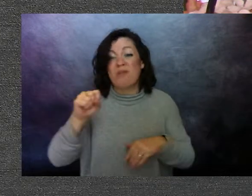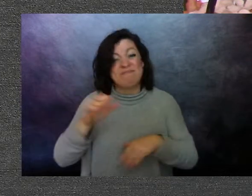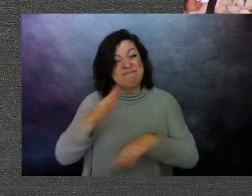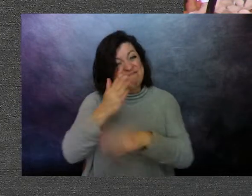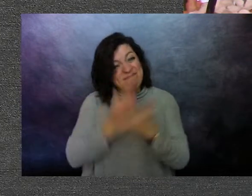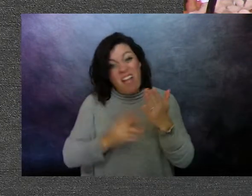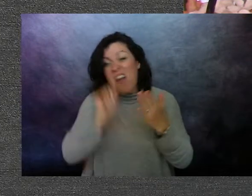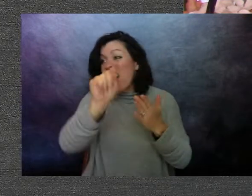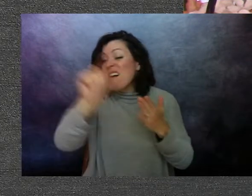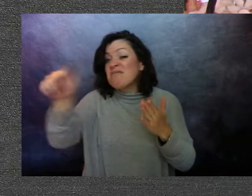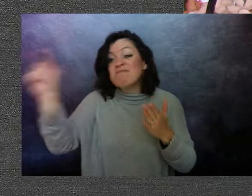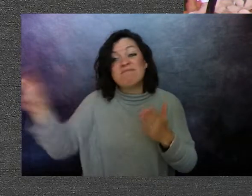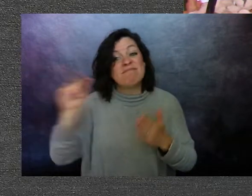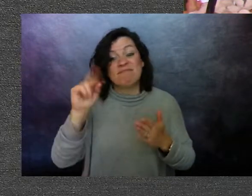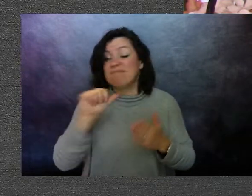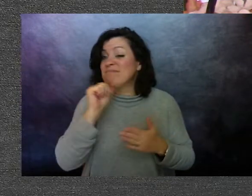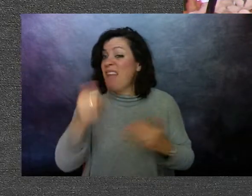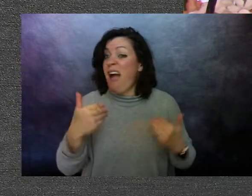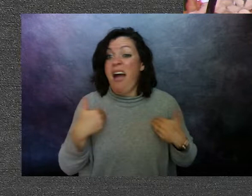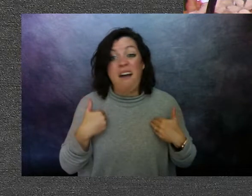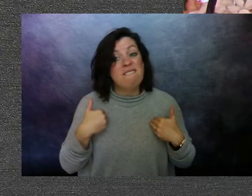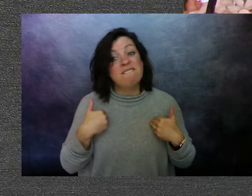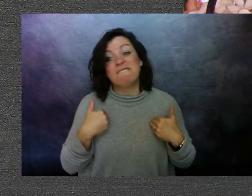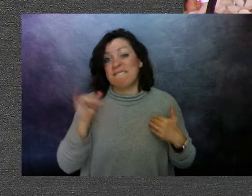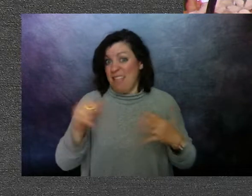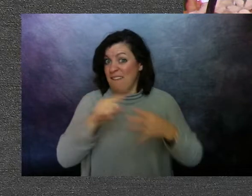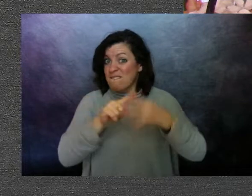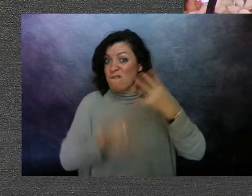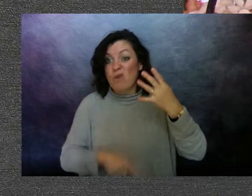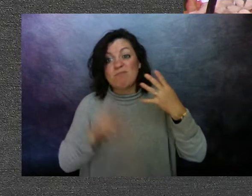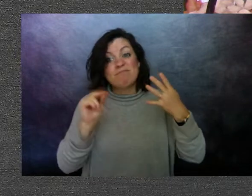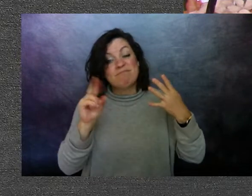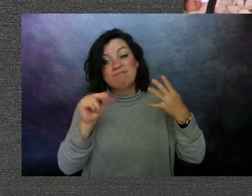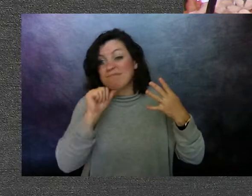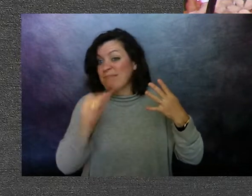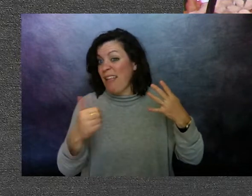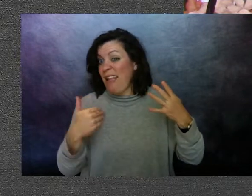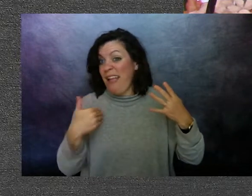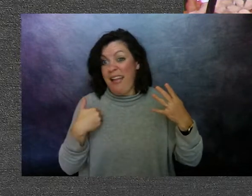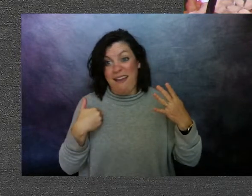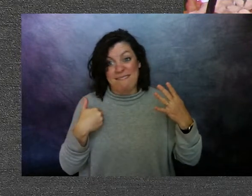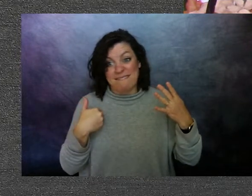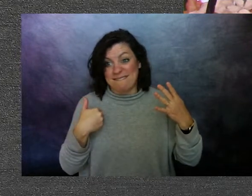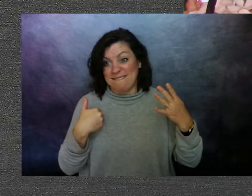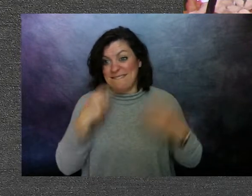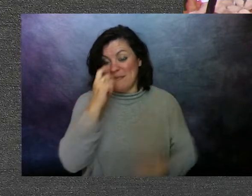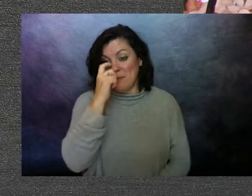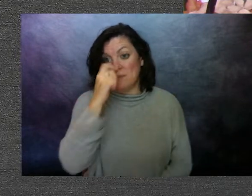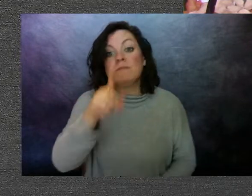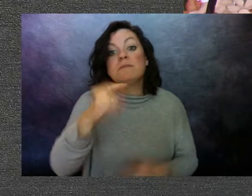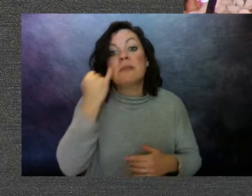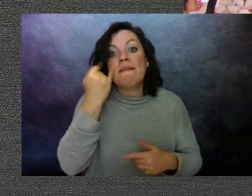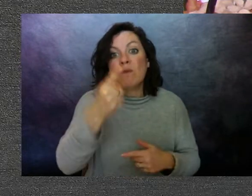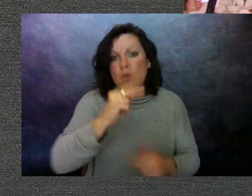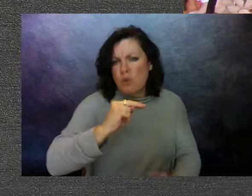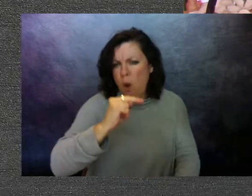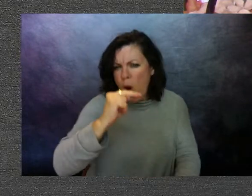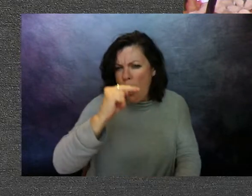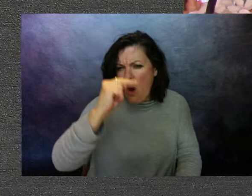that don't have all of those seasons. Or if you went to Antarctica where it is really cold and snowy,